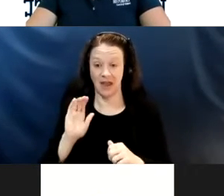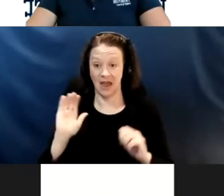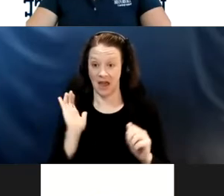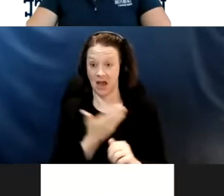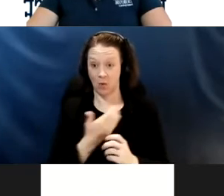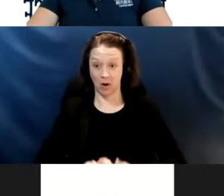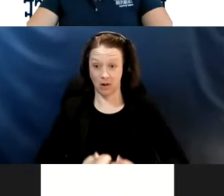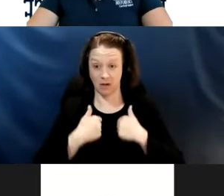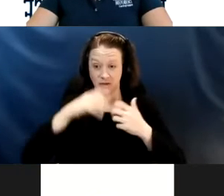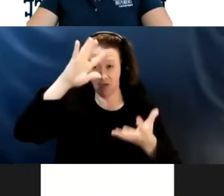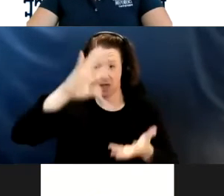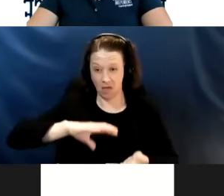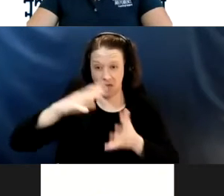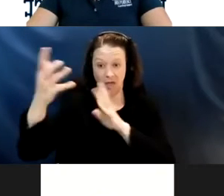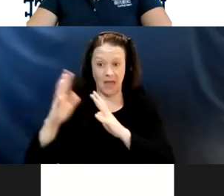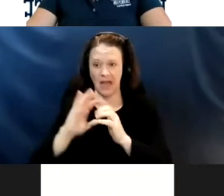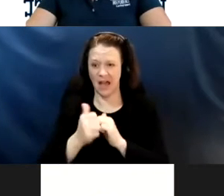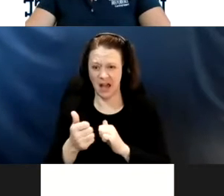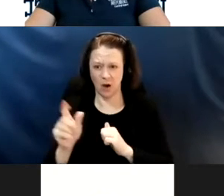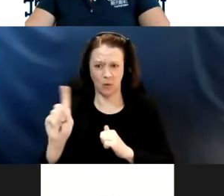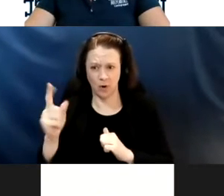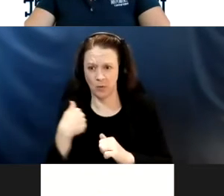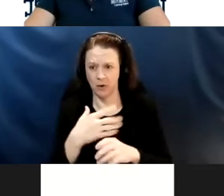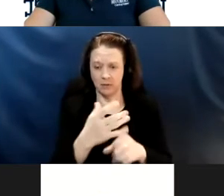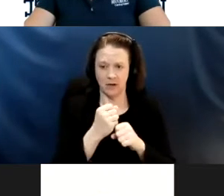from how and where we obtain services to how we work,